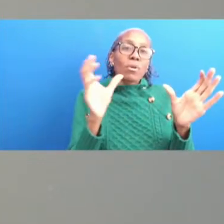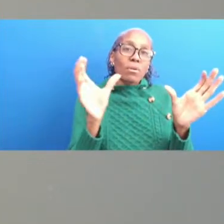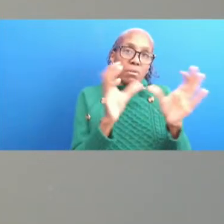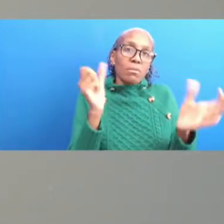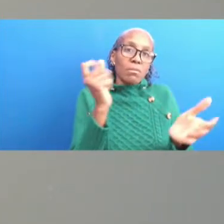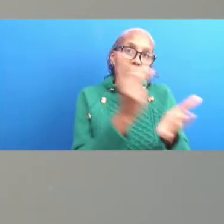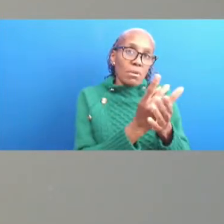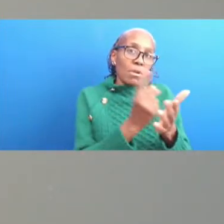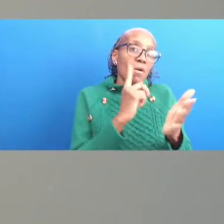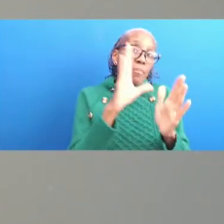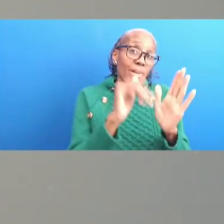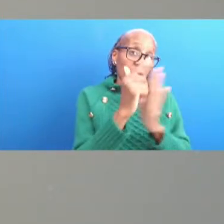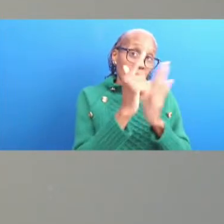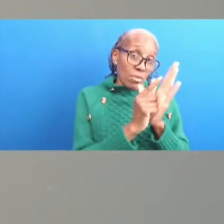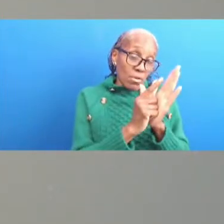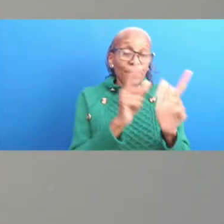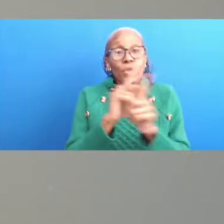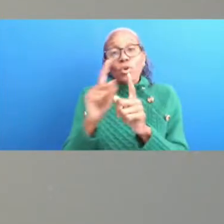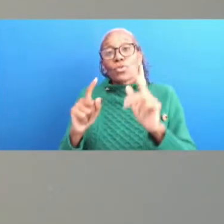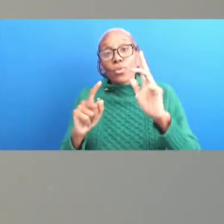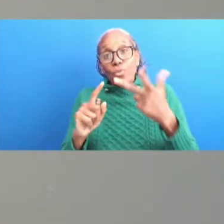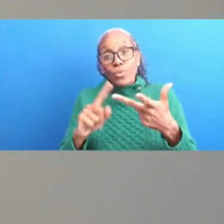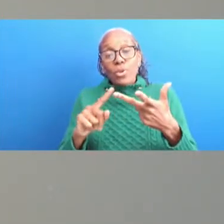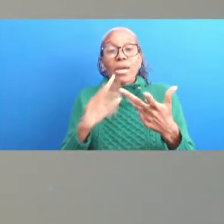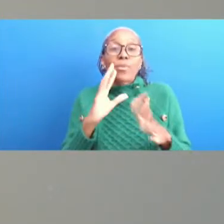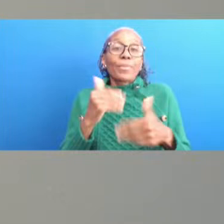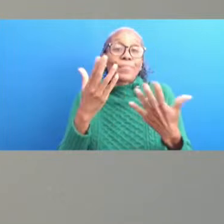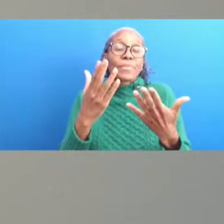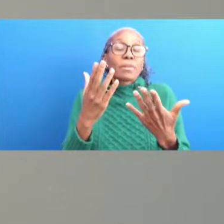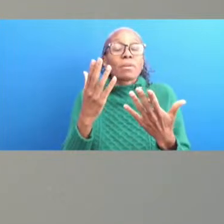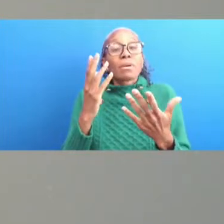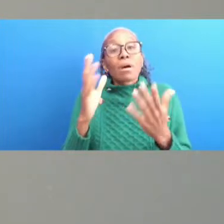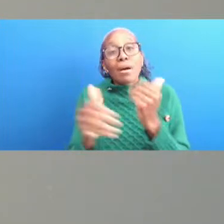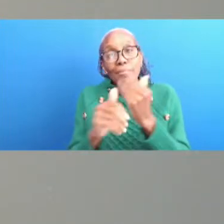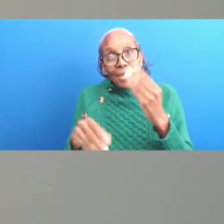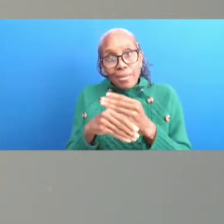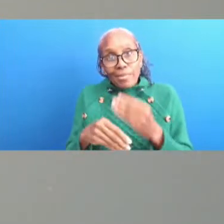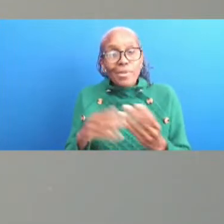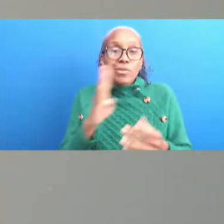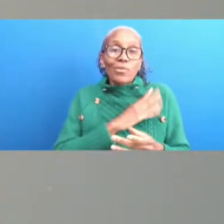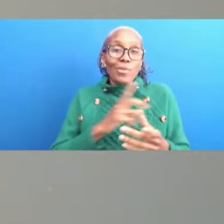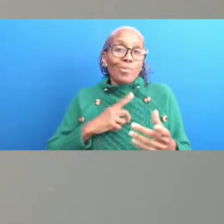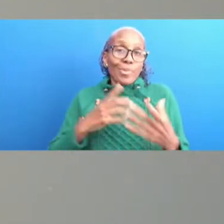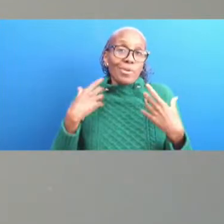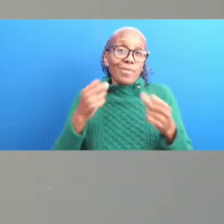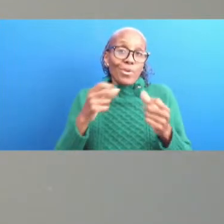STATUTE FOR ACCREDITATION. AND THEN SECONDLY I WILL BE